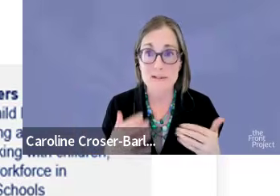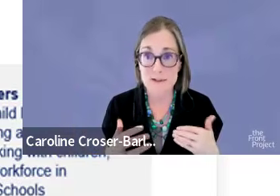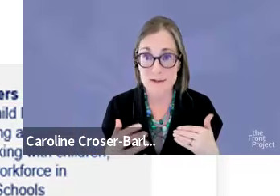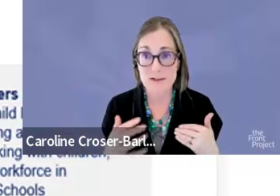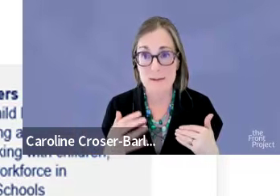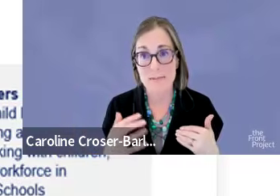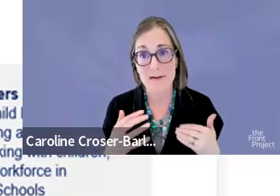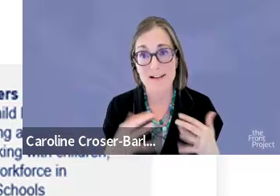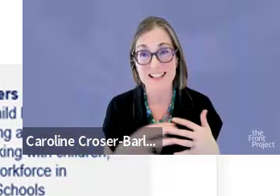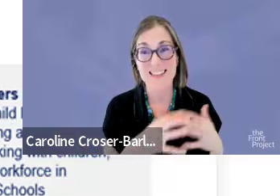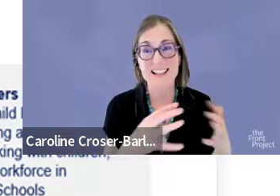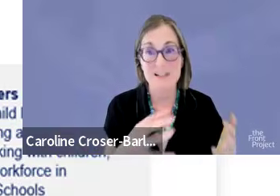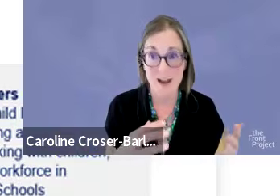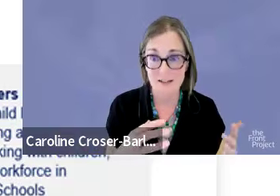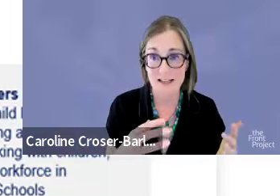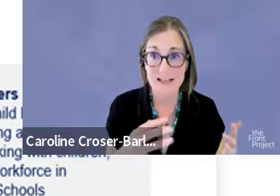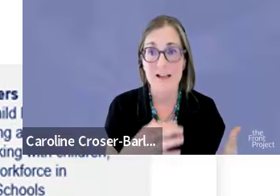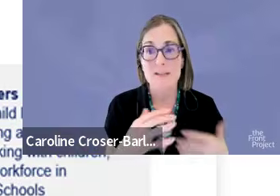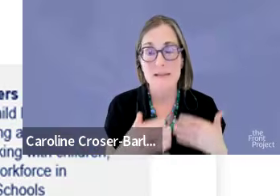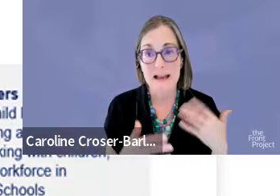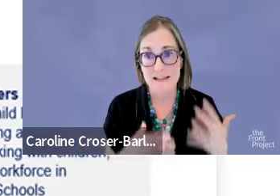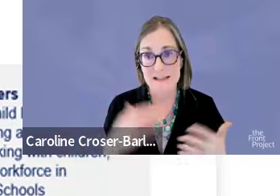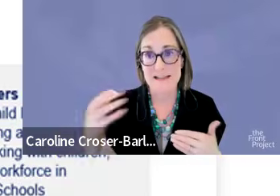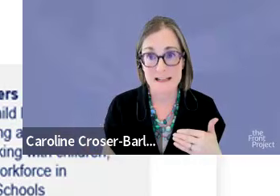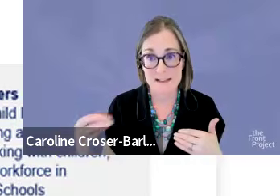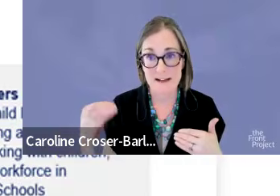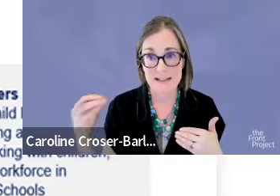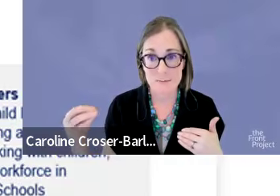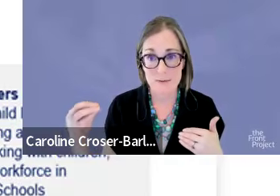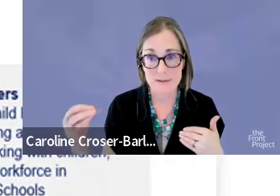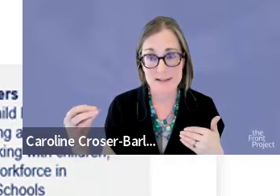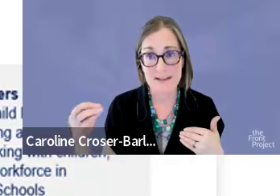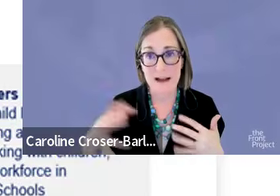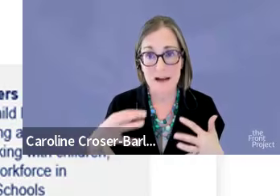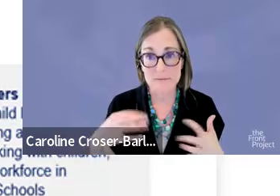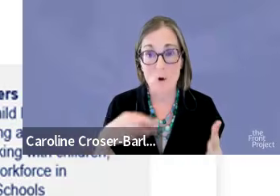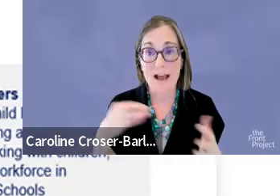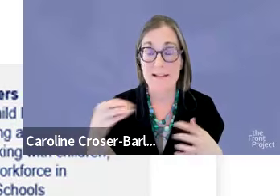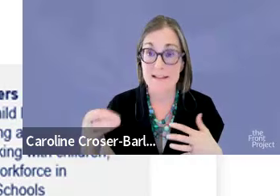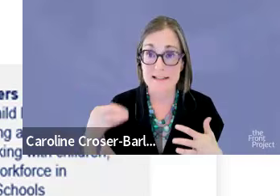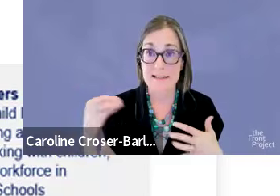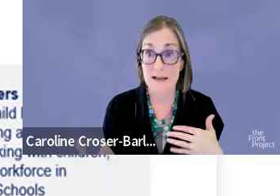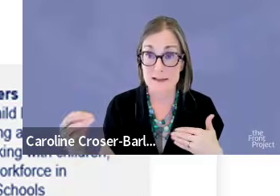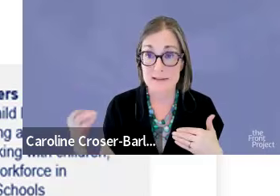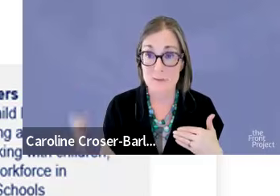lower socioeconomic backgrounds are less likely to be accessing NDIS supports or accessing targeted